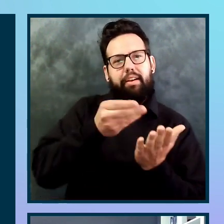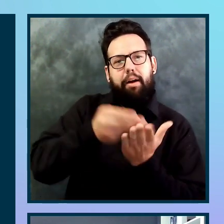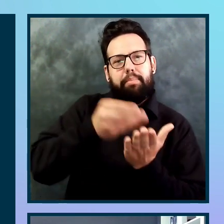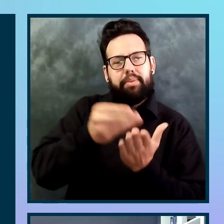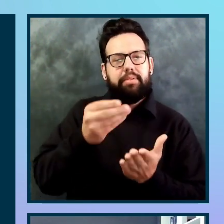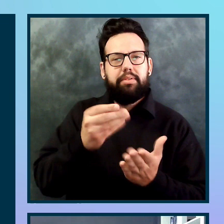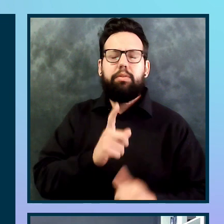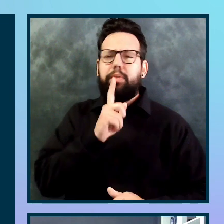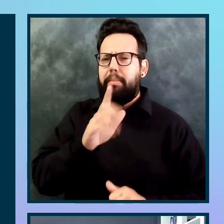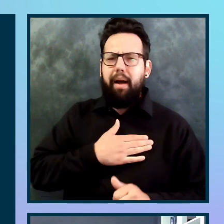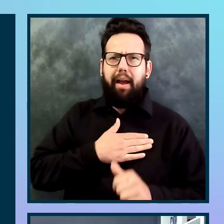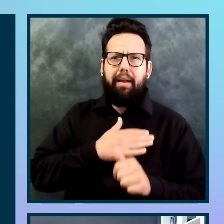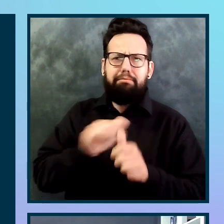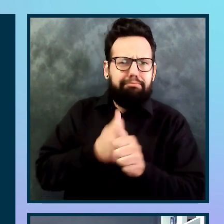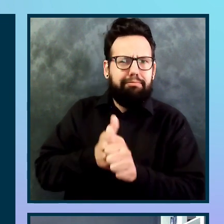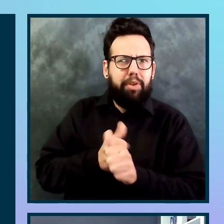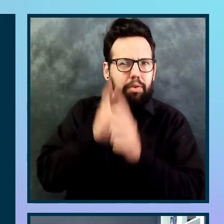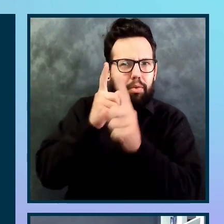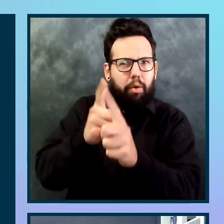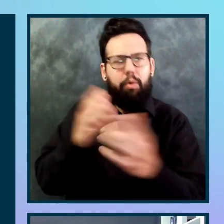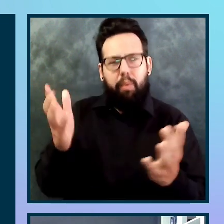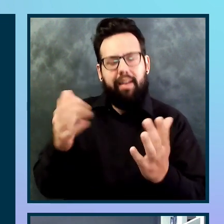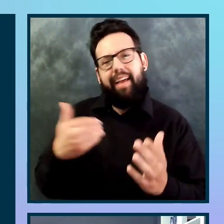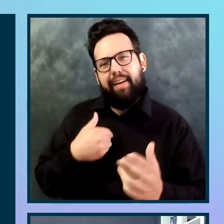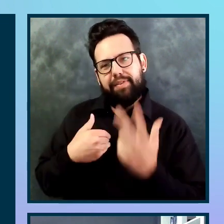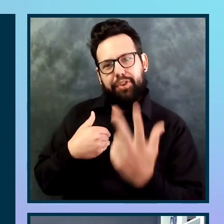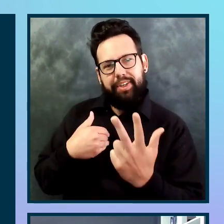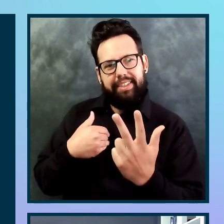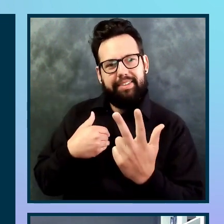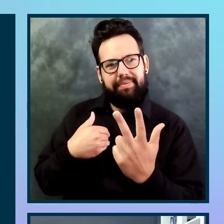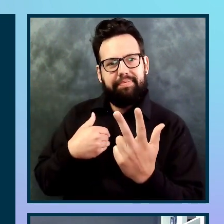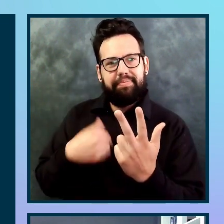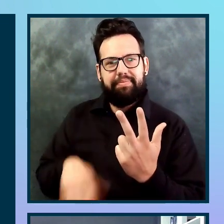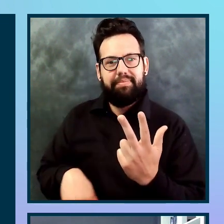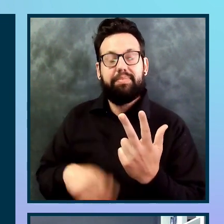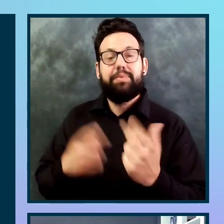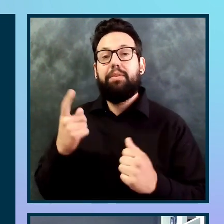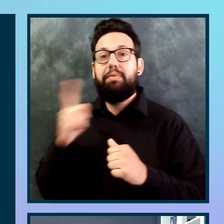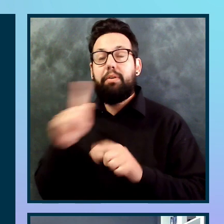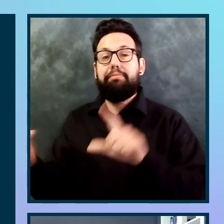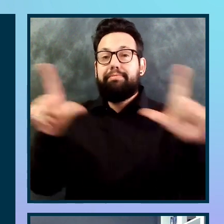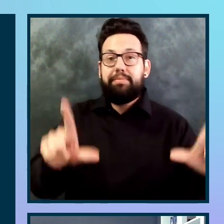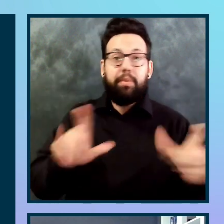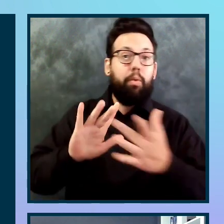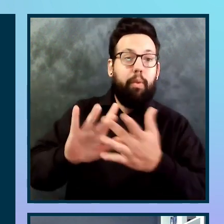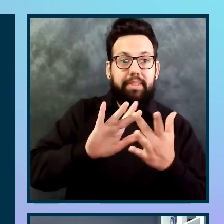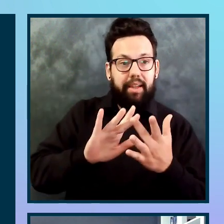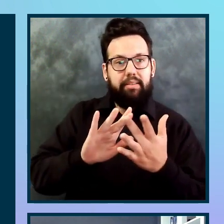or like three easy steps. The first thing that I go in a new website, or old website that I already visited is I wanna search.